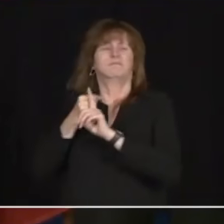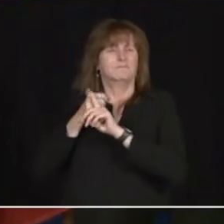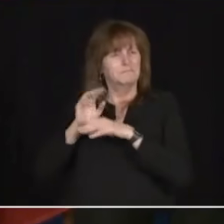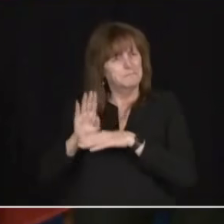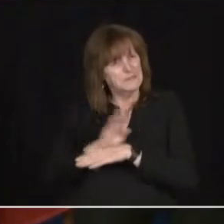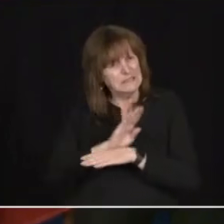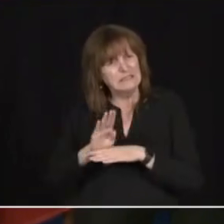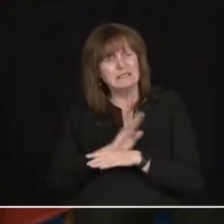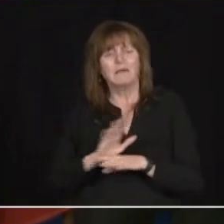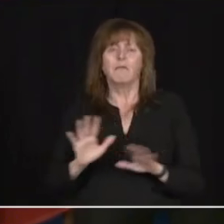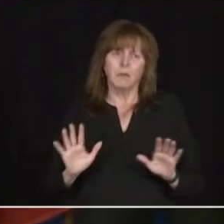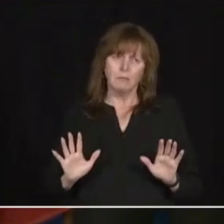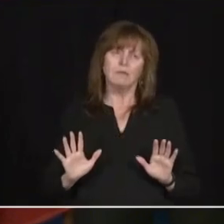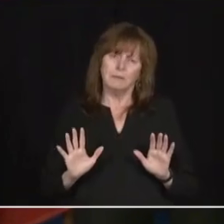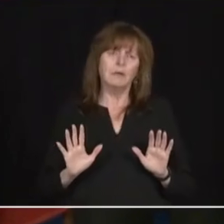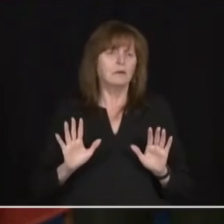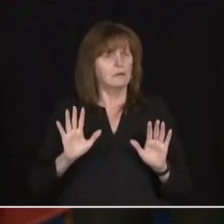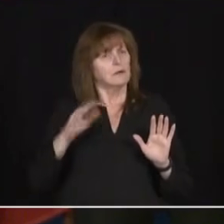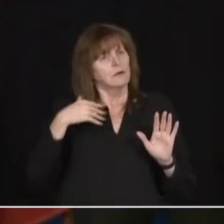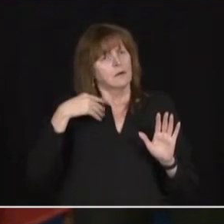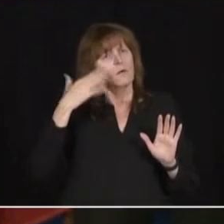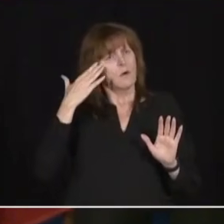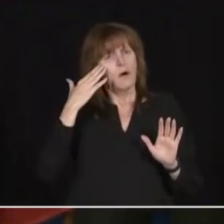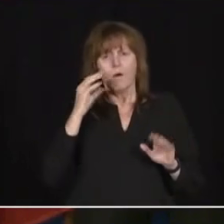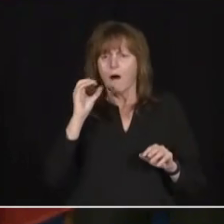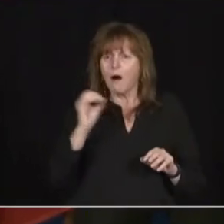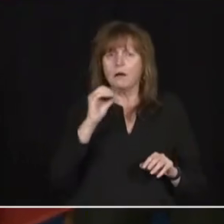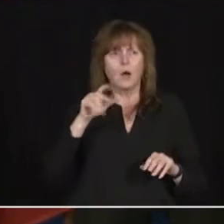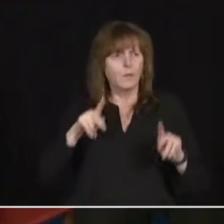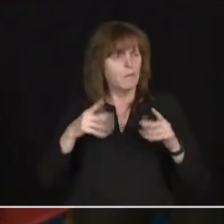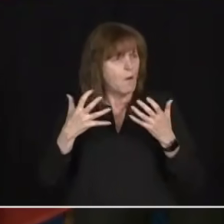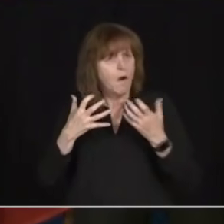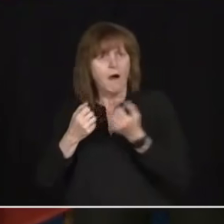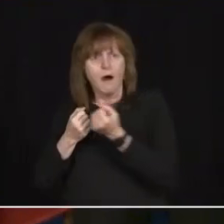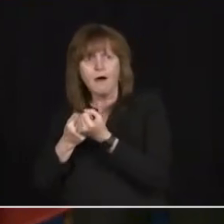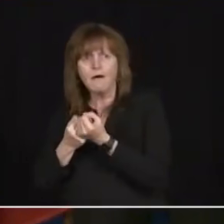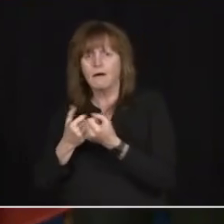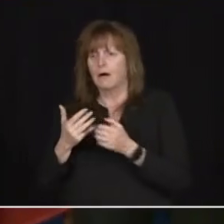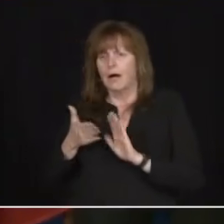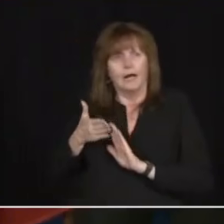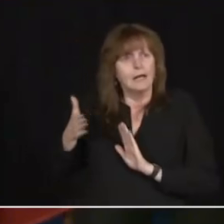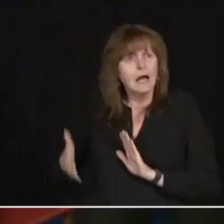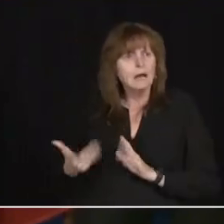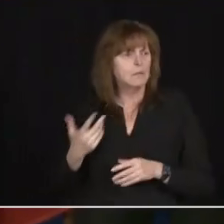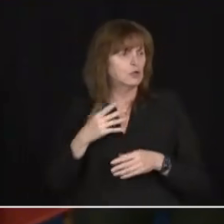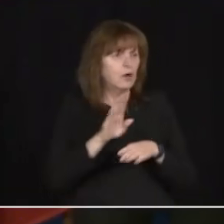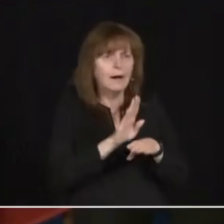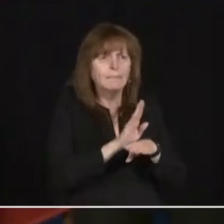province and we know that Ontarians want to support their neighbours during this difficult time. That is